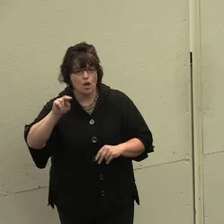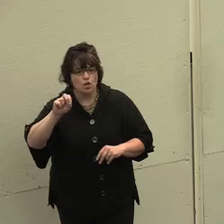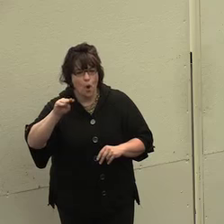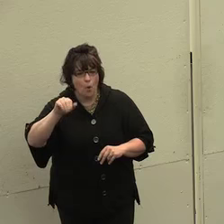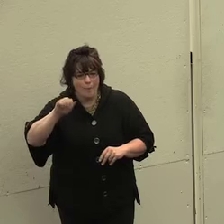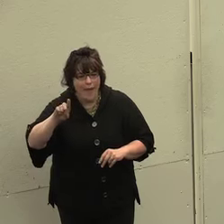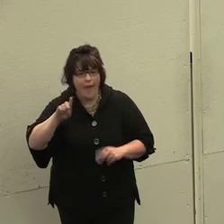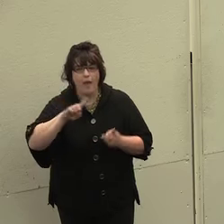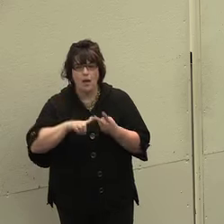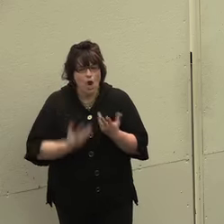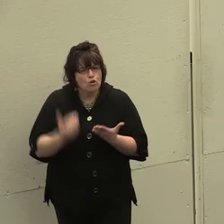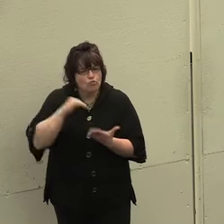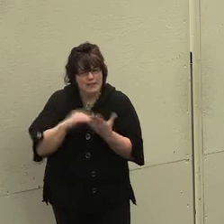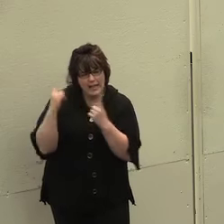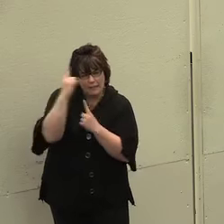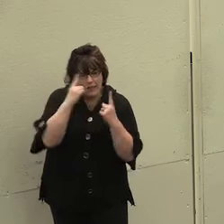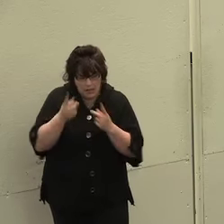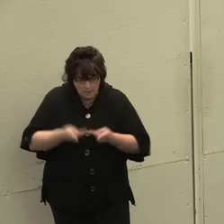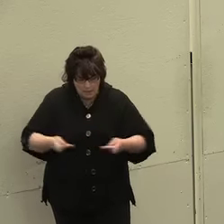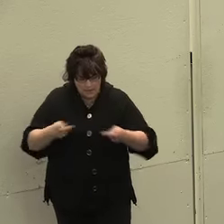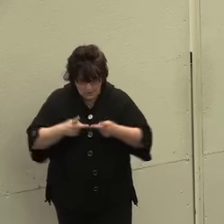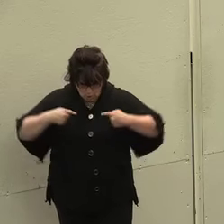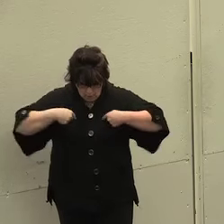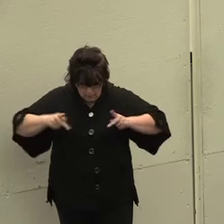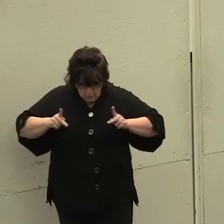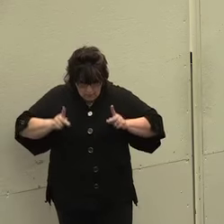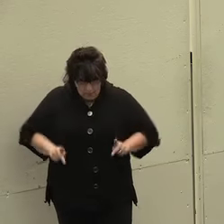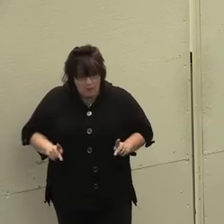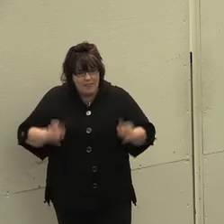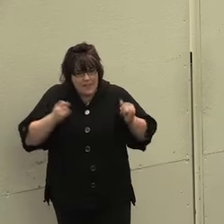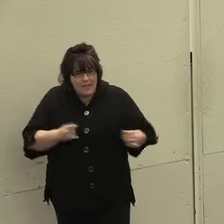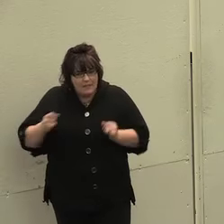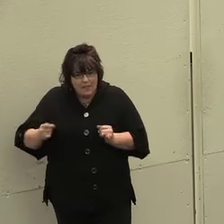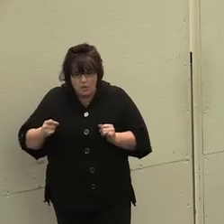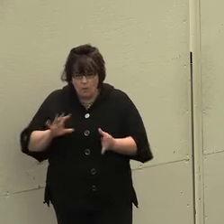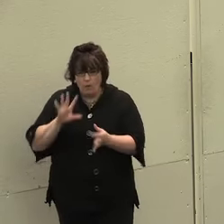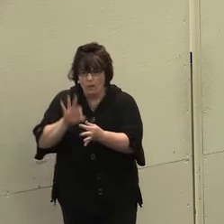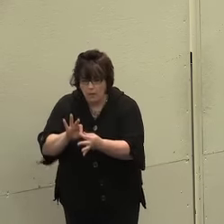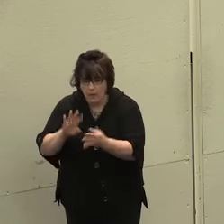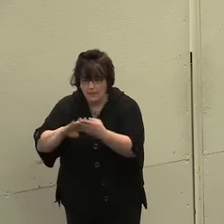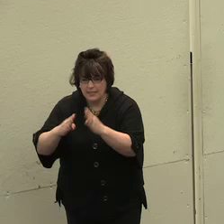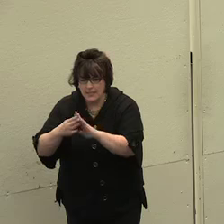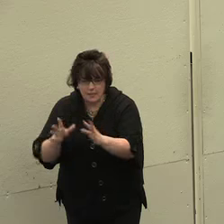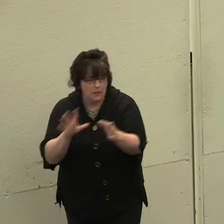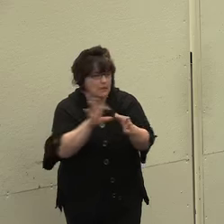the position of the individual in relation to the city, in relation to the piece of architecture.